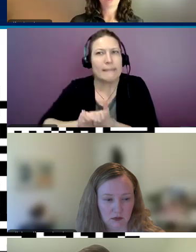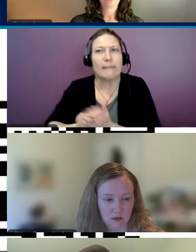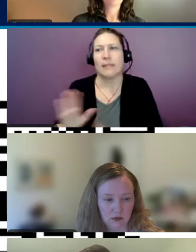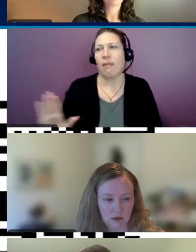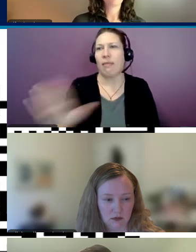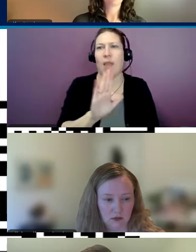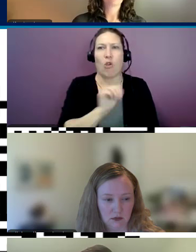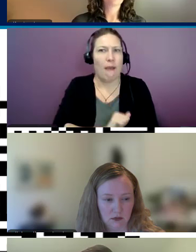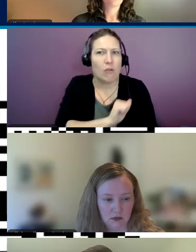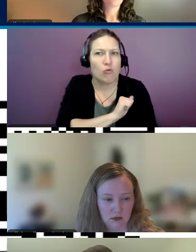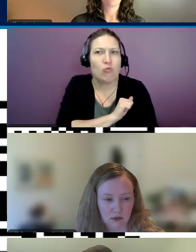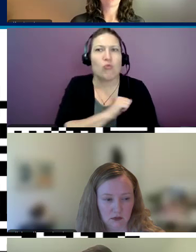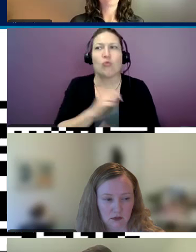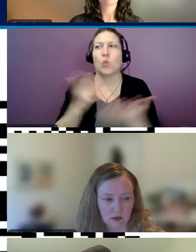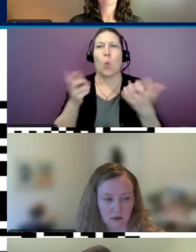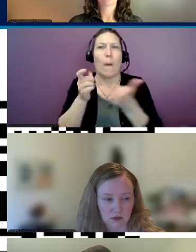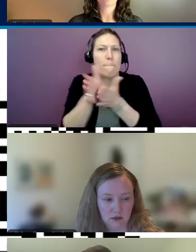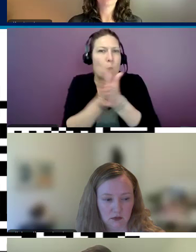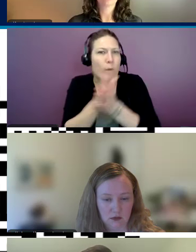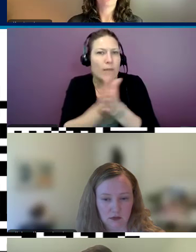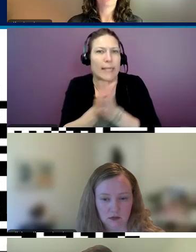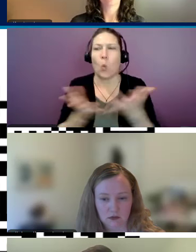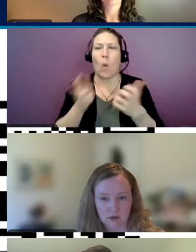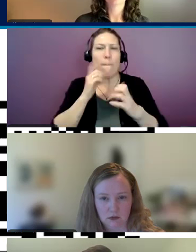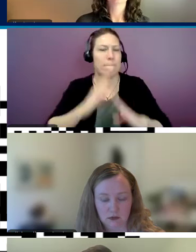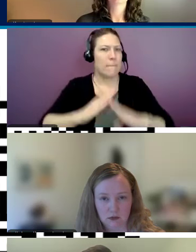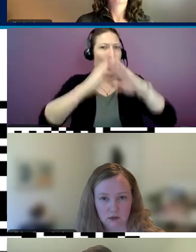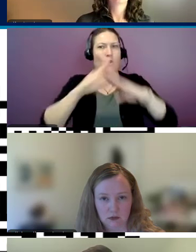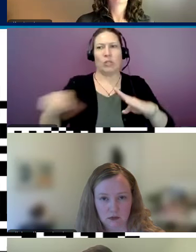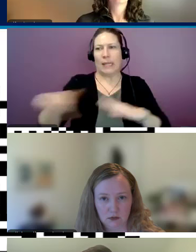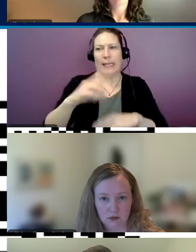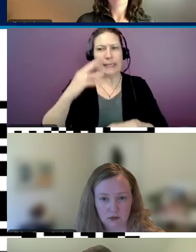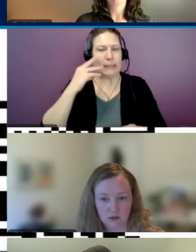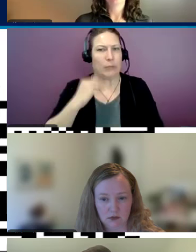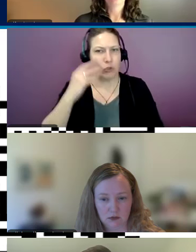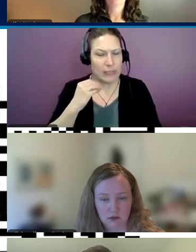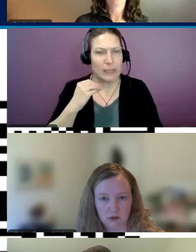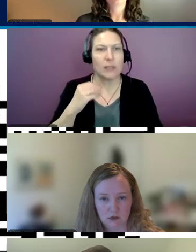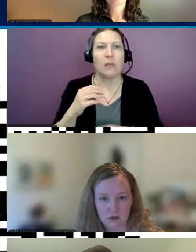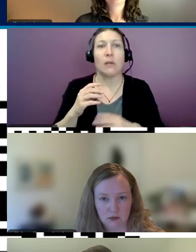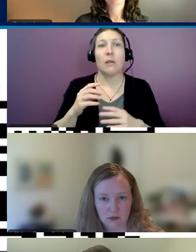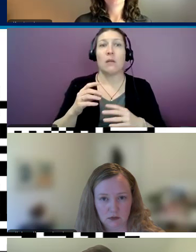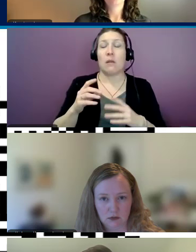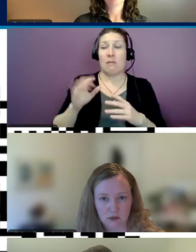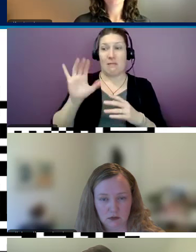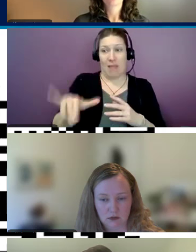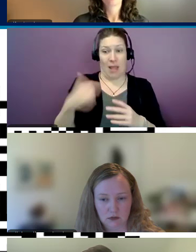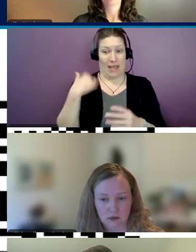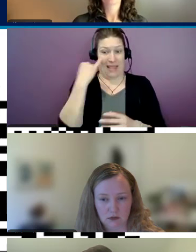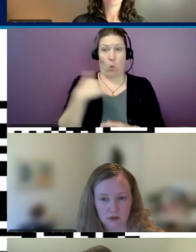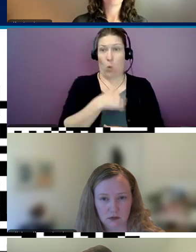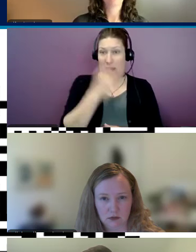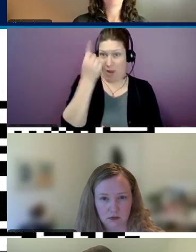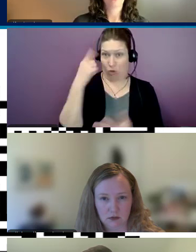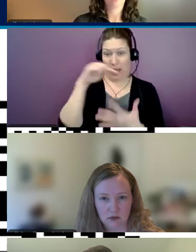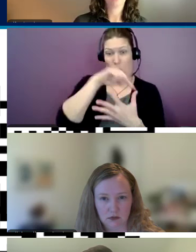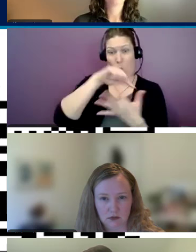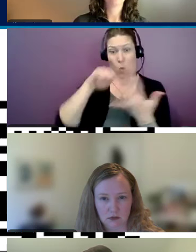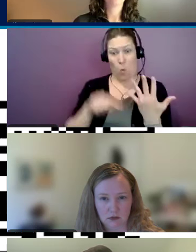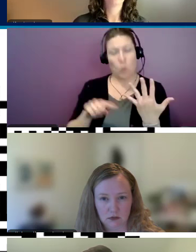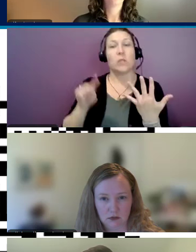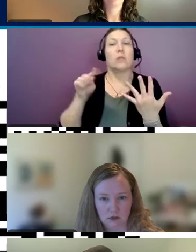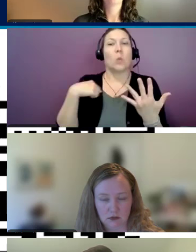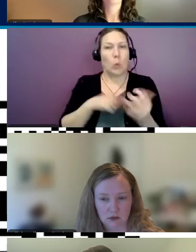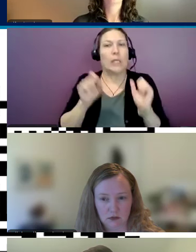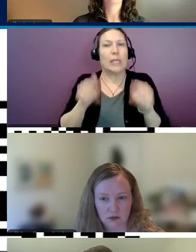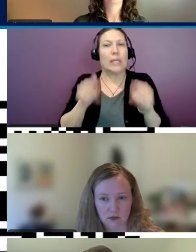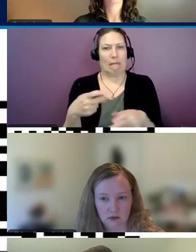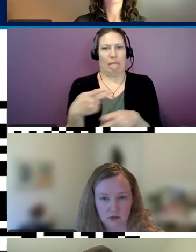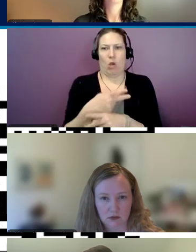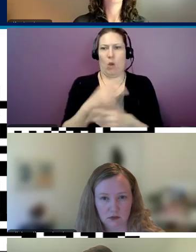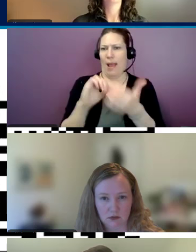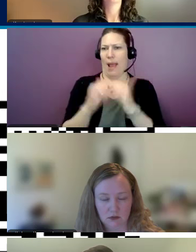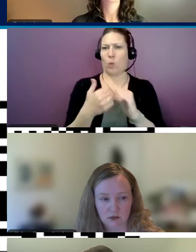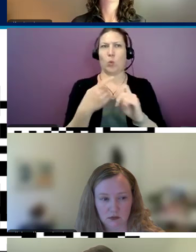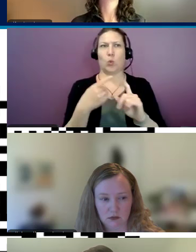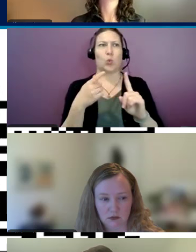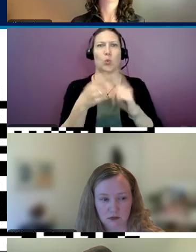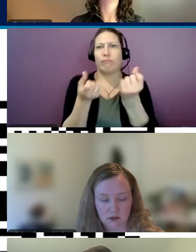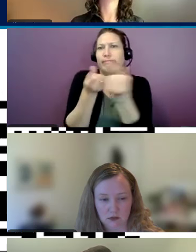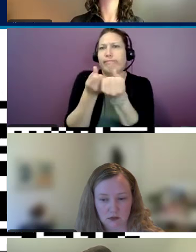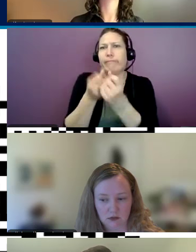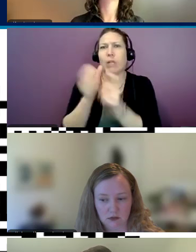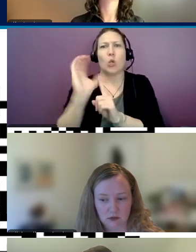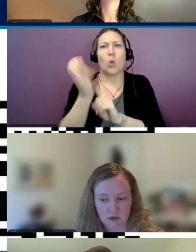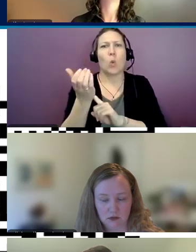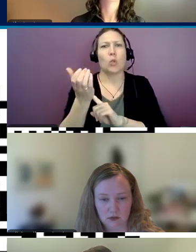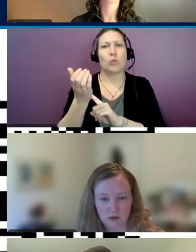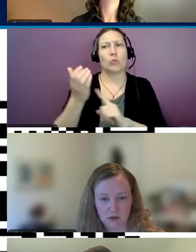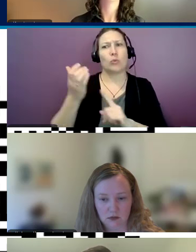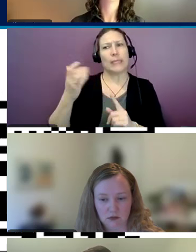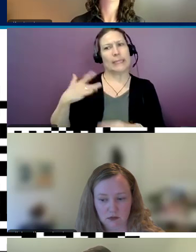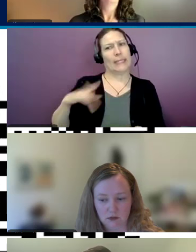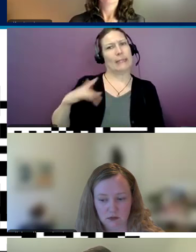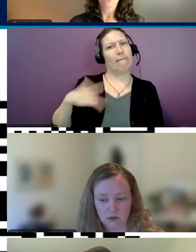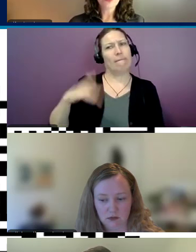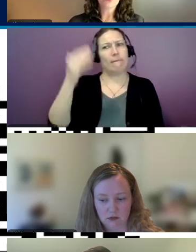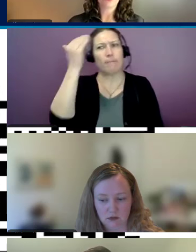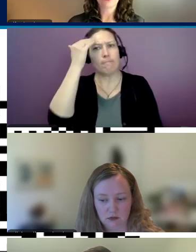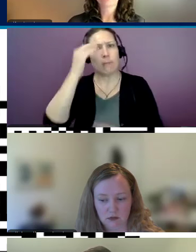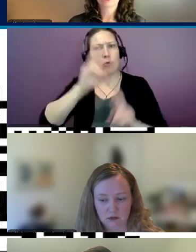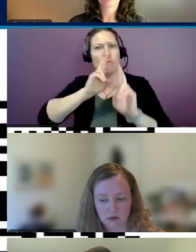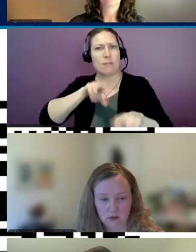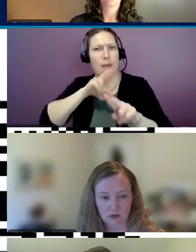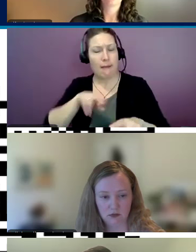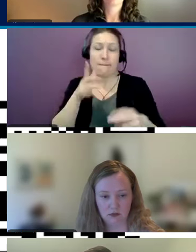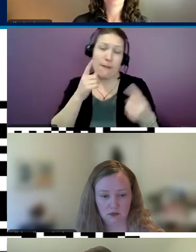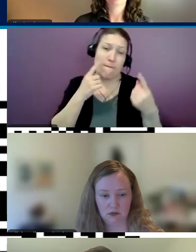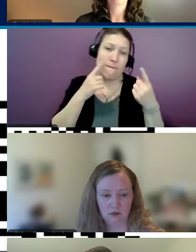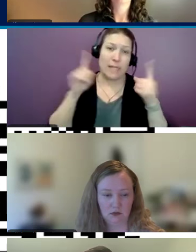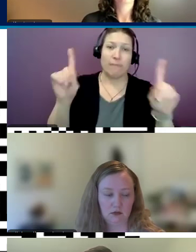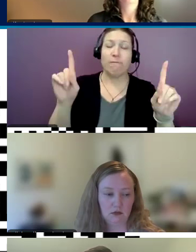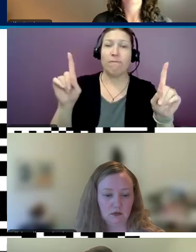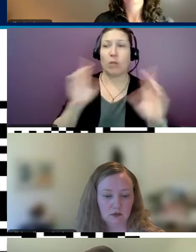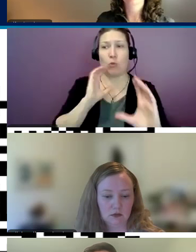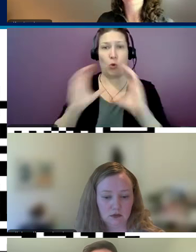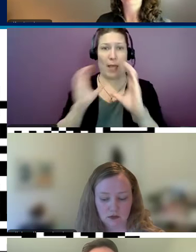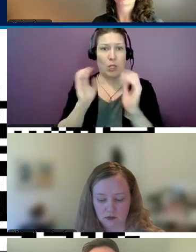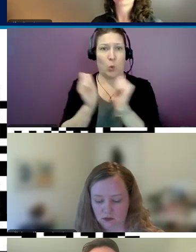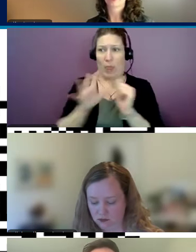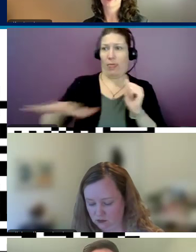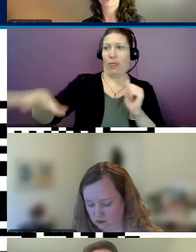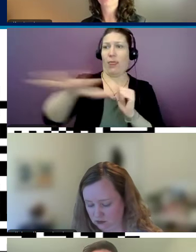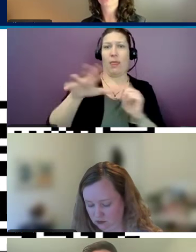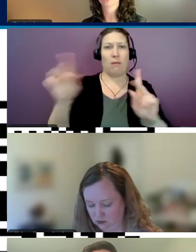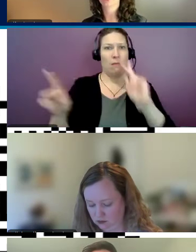motivators, barriers around key audiences that would help us eventually figure out how to craft and support culturally sensitive, responsive, effective and, ultimately, successful communications about 988.